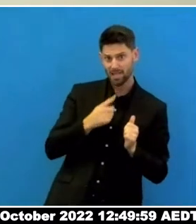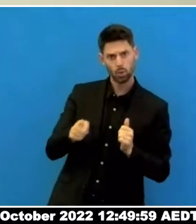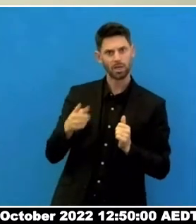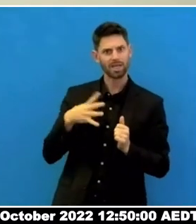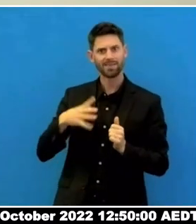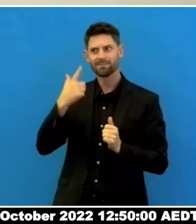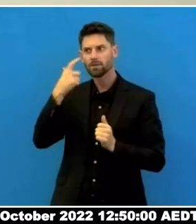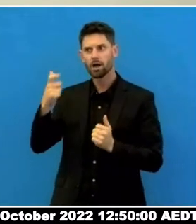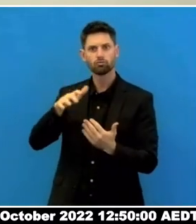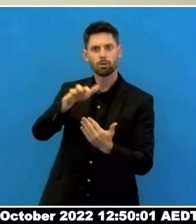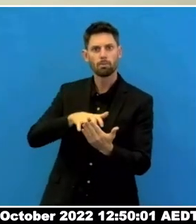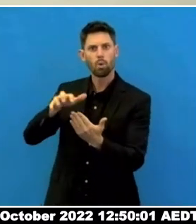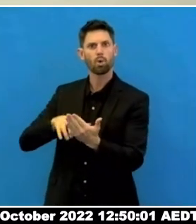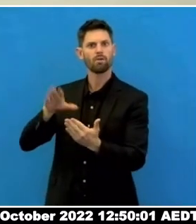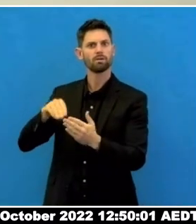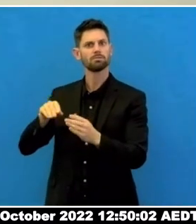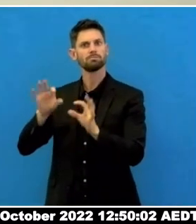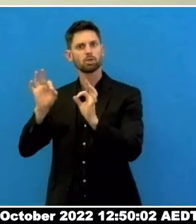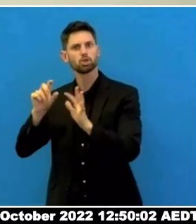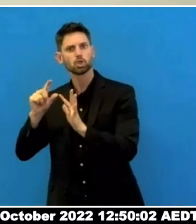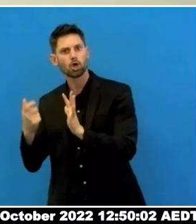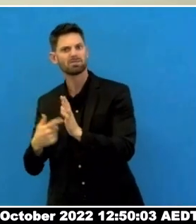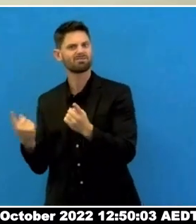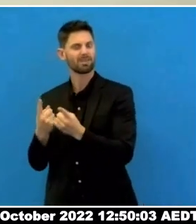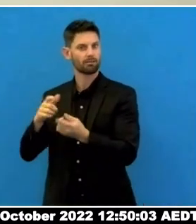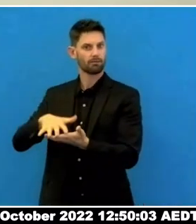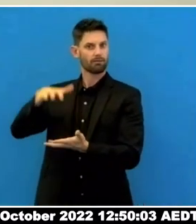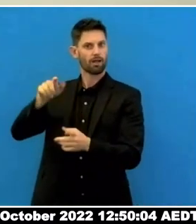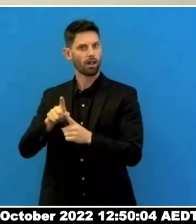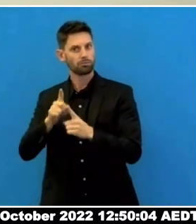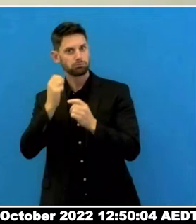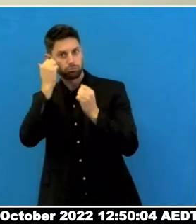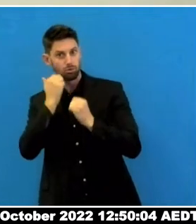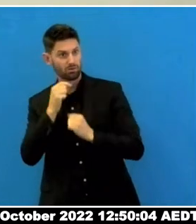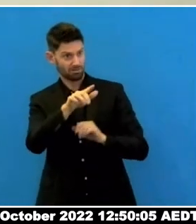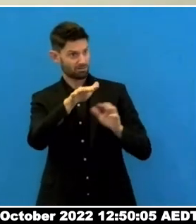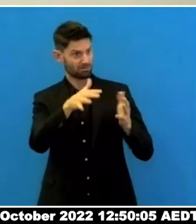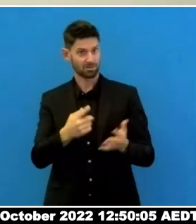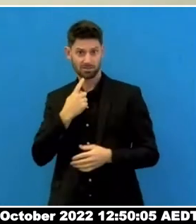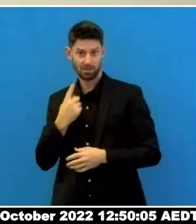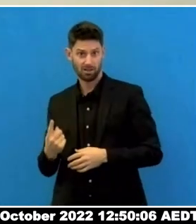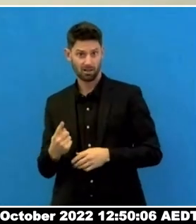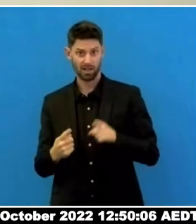from specialists. The family didn't know that they needed to and furthermore the NDIS did not do that themselves either.